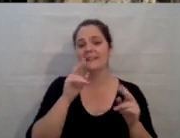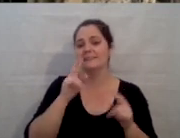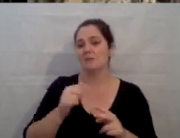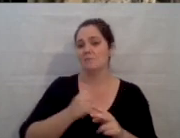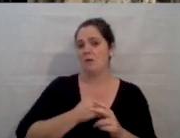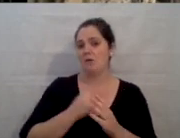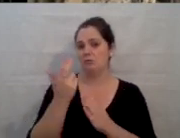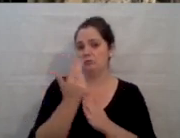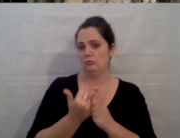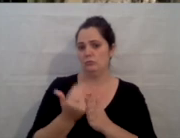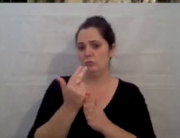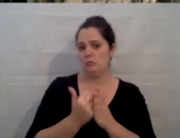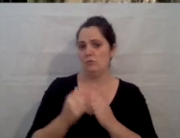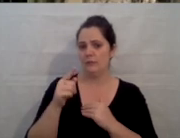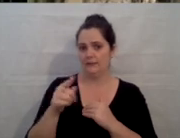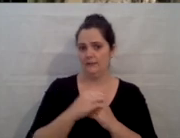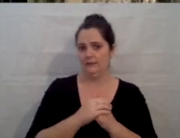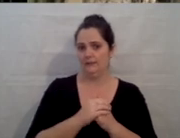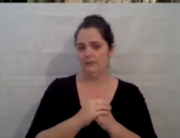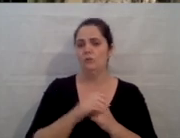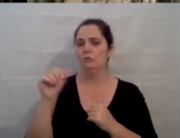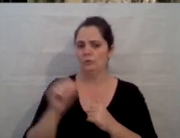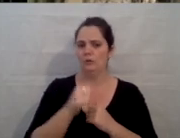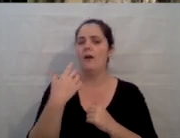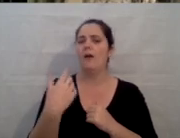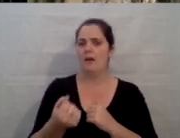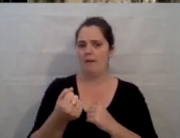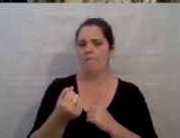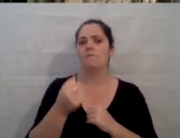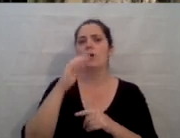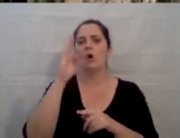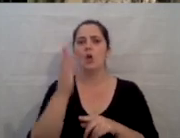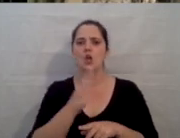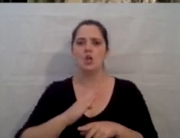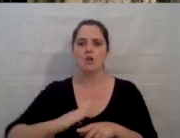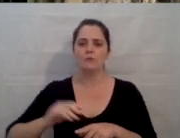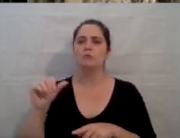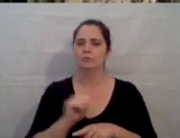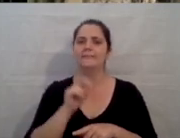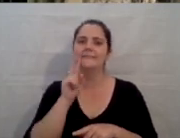should still have evidence of that curve. If you're drawing a standing pose like that you should still see